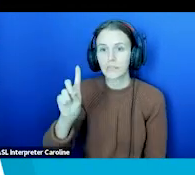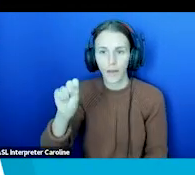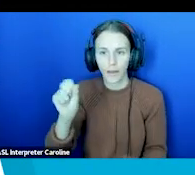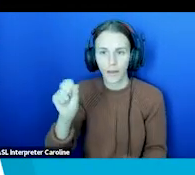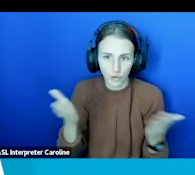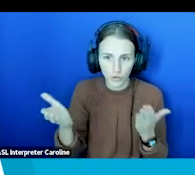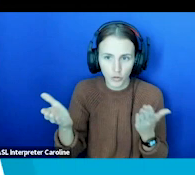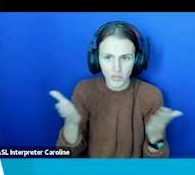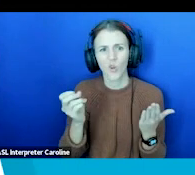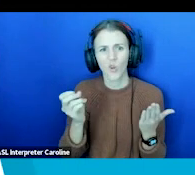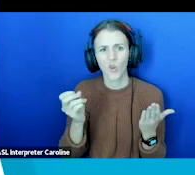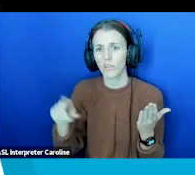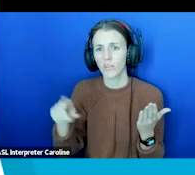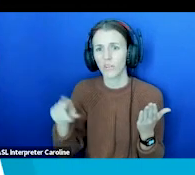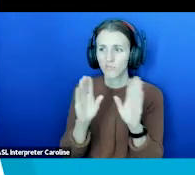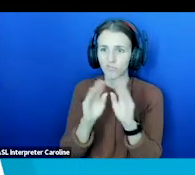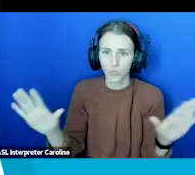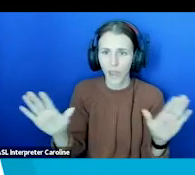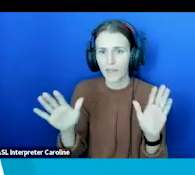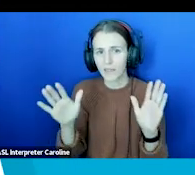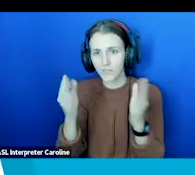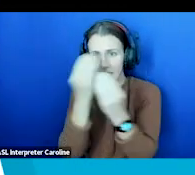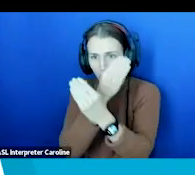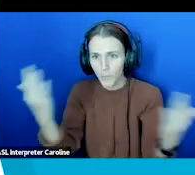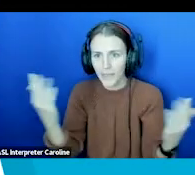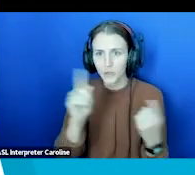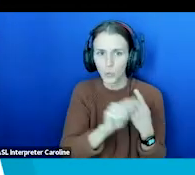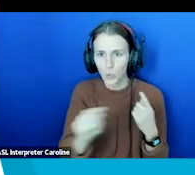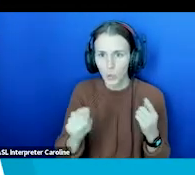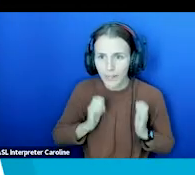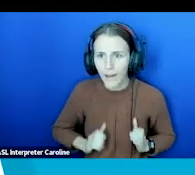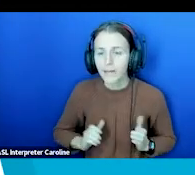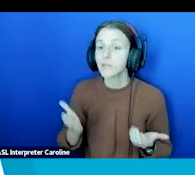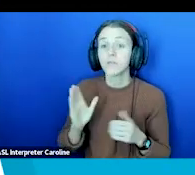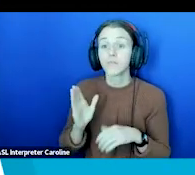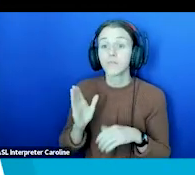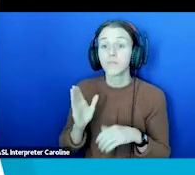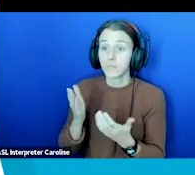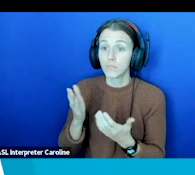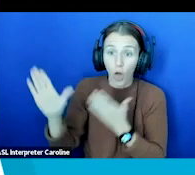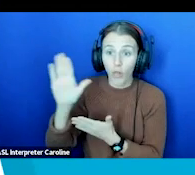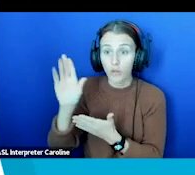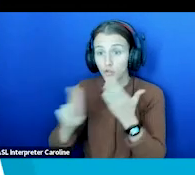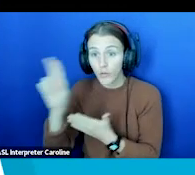INVOLVED WORKING CLIENTS WHO RECEIVE D RS SERVICES AND